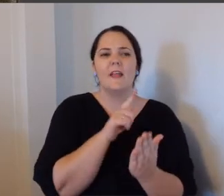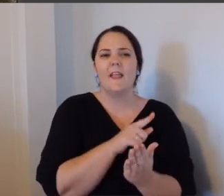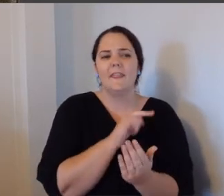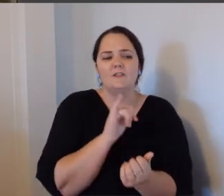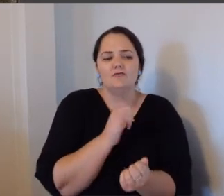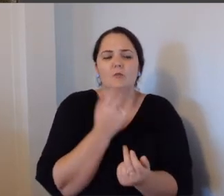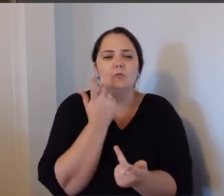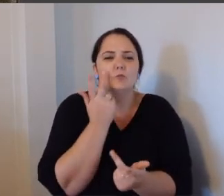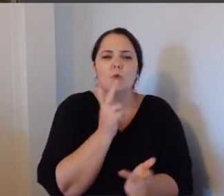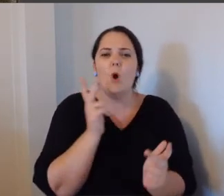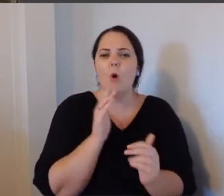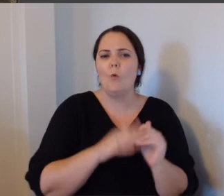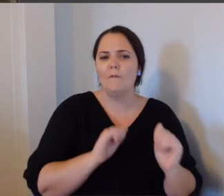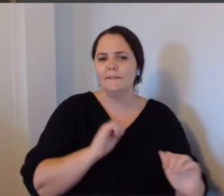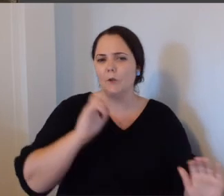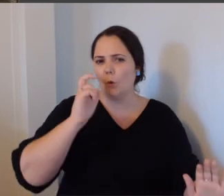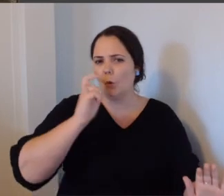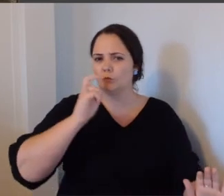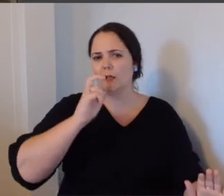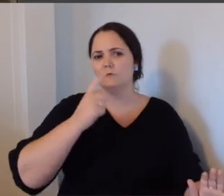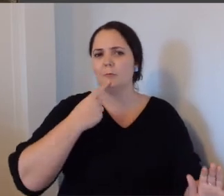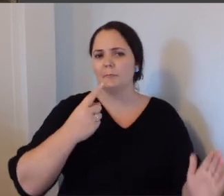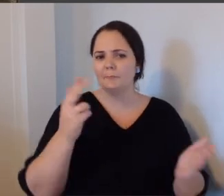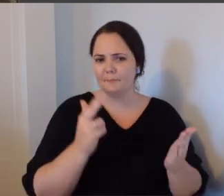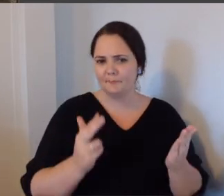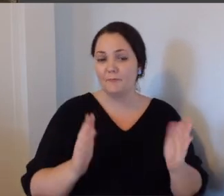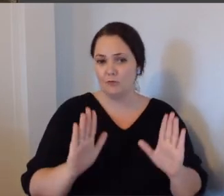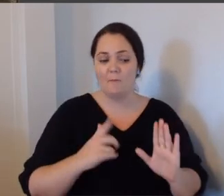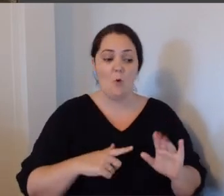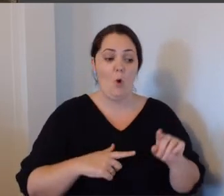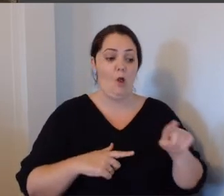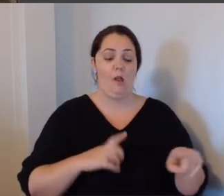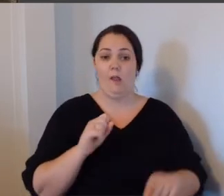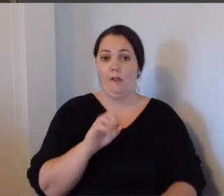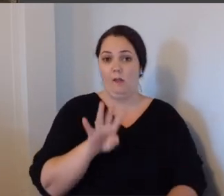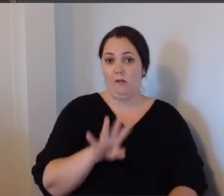The figures are crowded into a narrow shallow space which is a trademark compositional technique